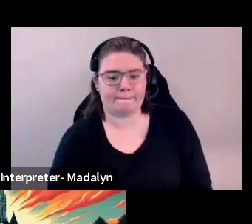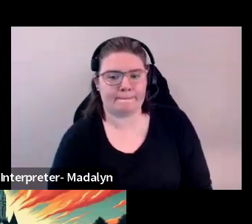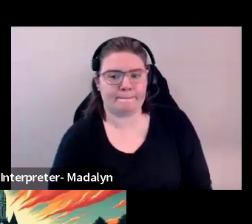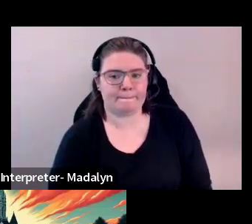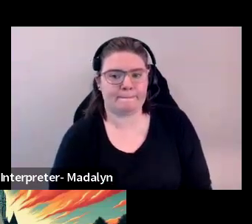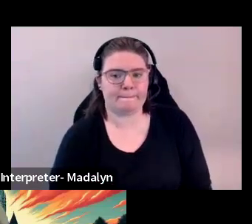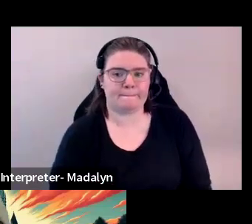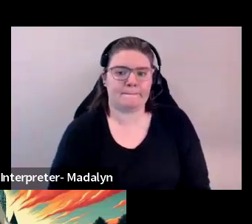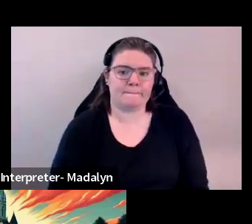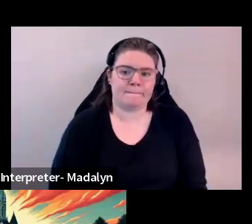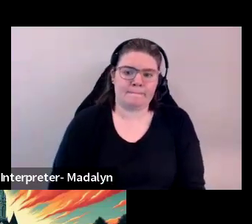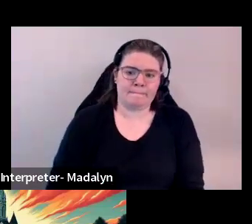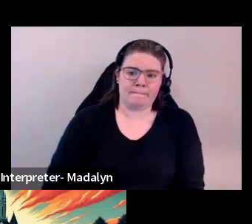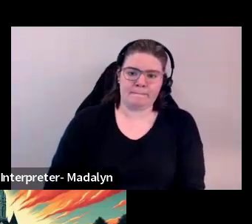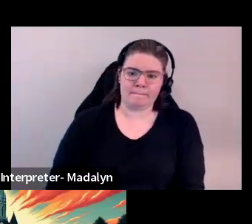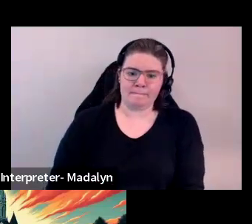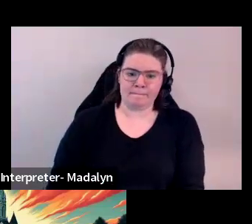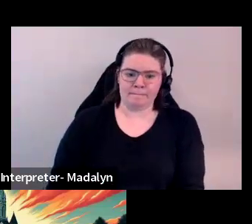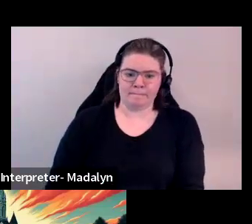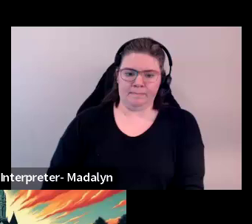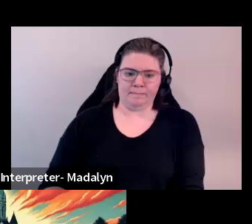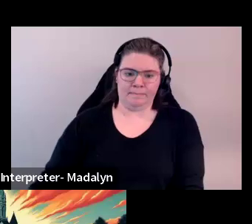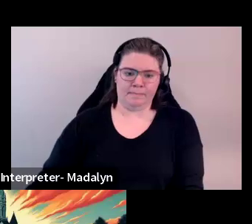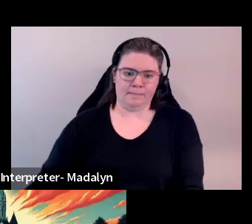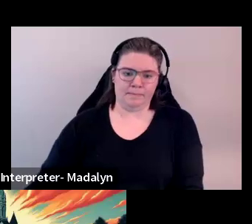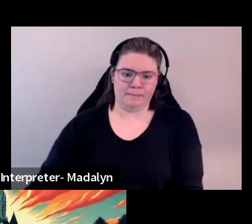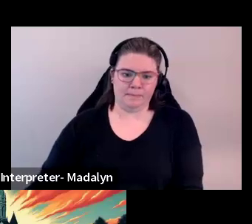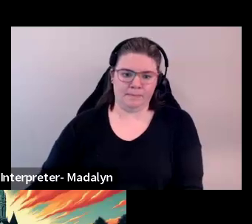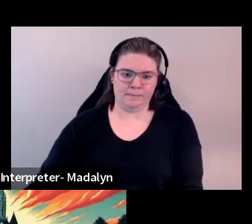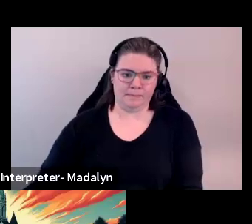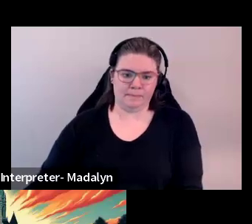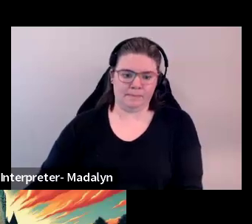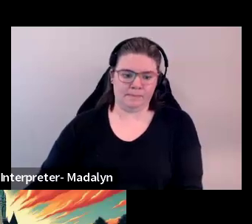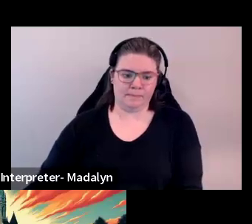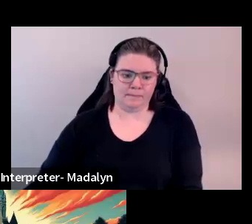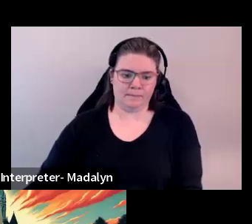Tom Olin: I now I'm I'm kinda amazed